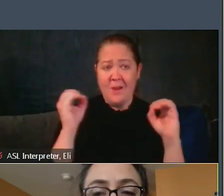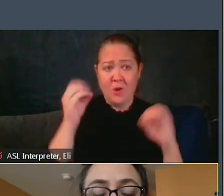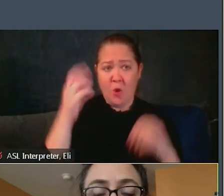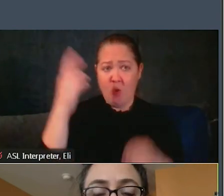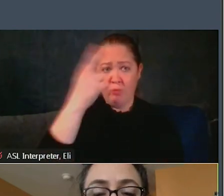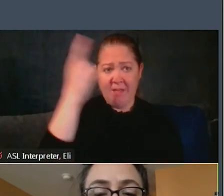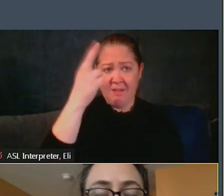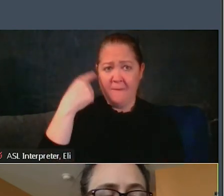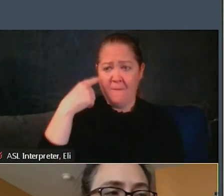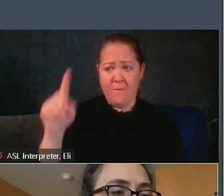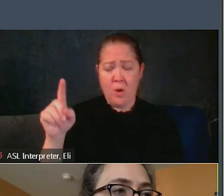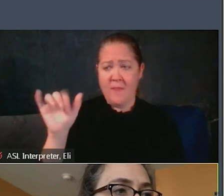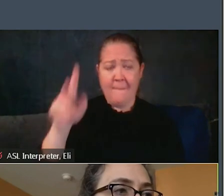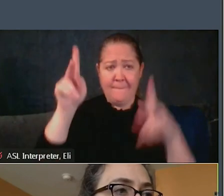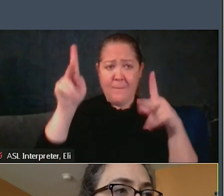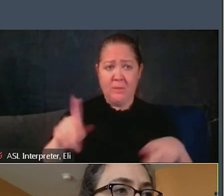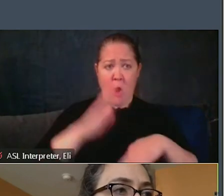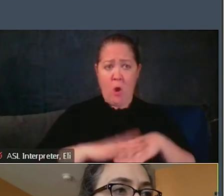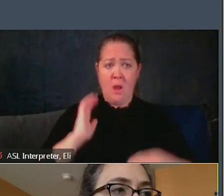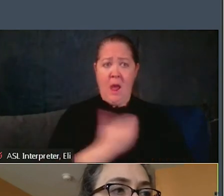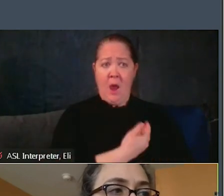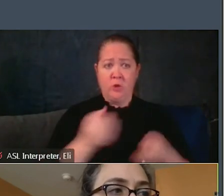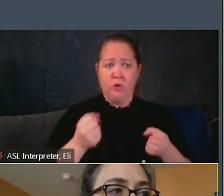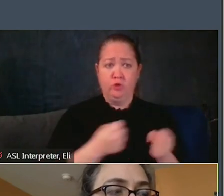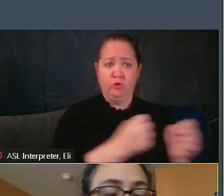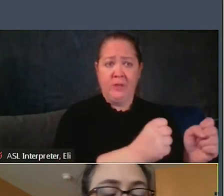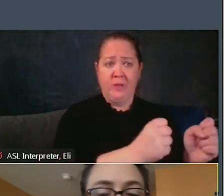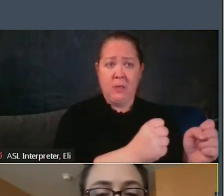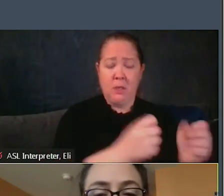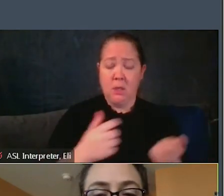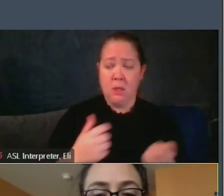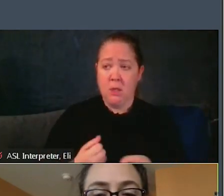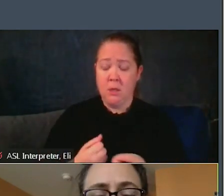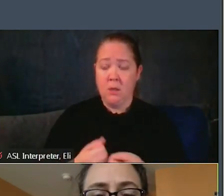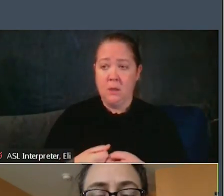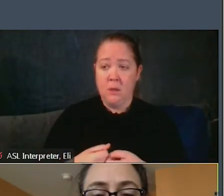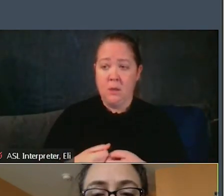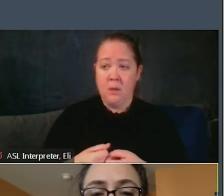and in searching for him. I found that he had been incarcerated previously for raping